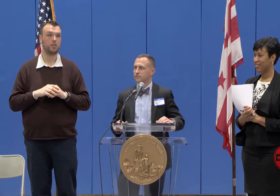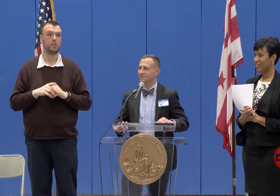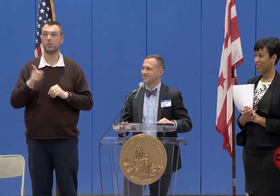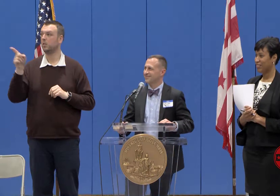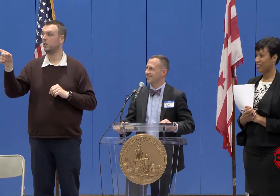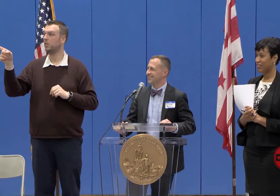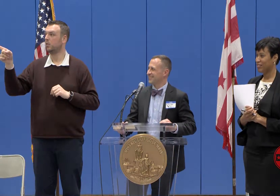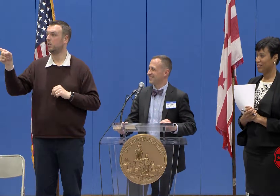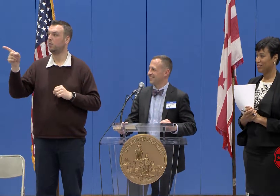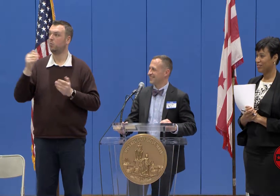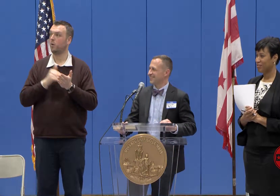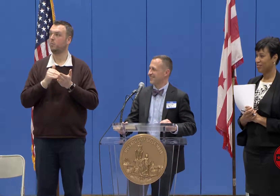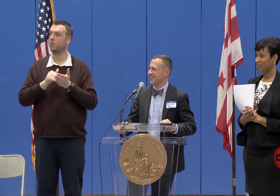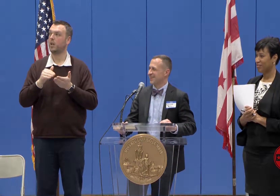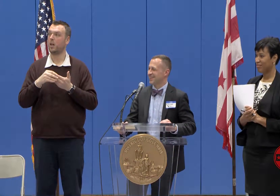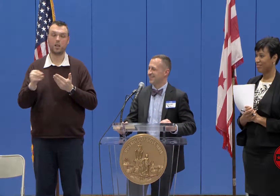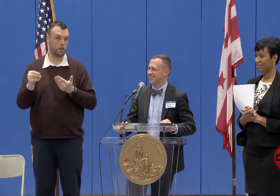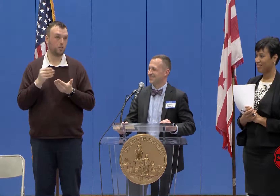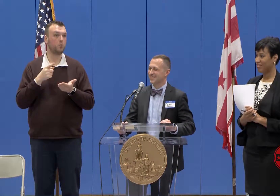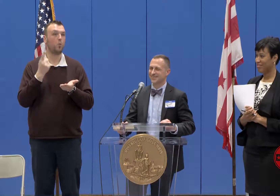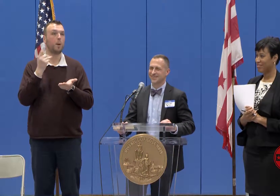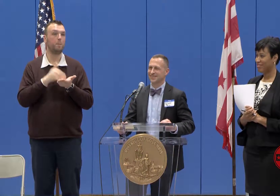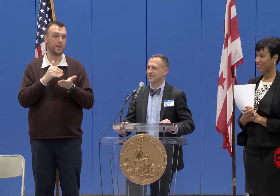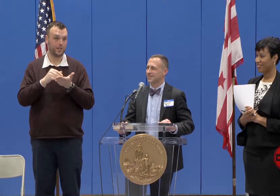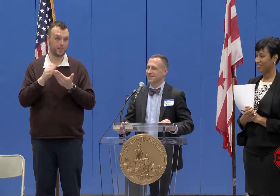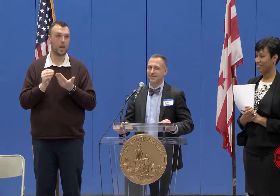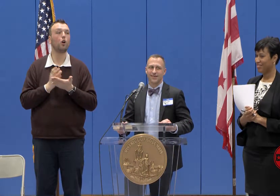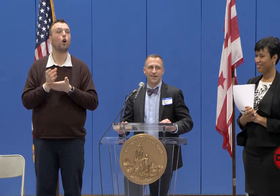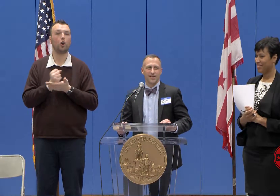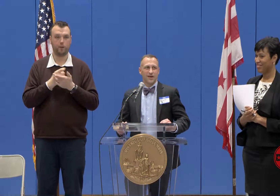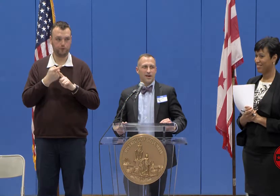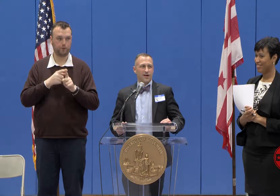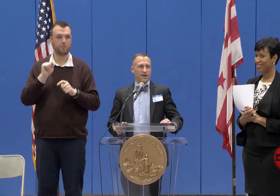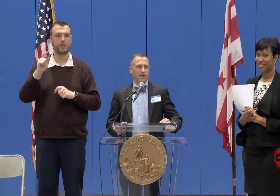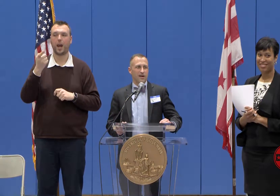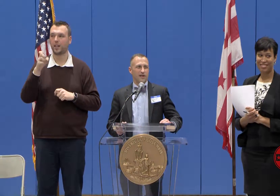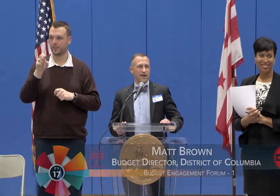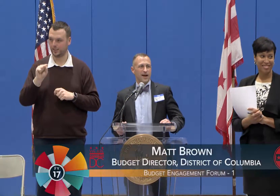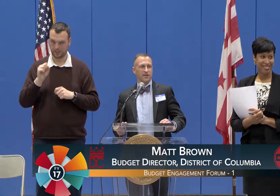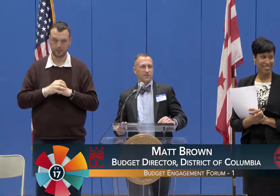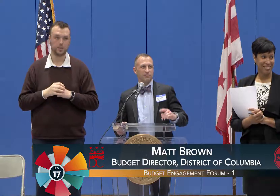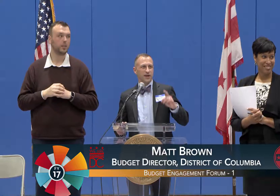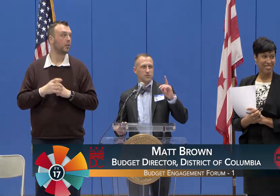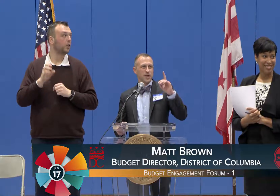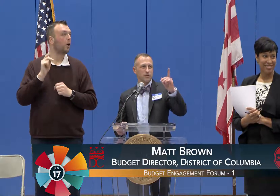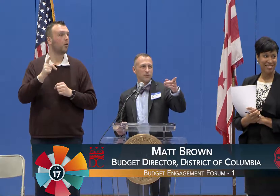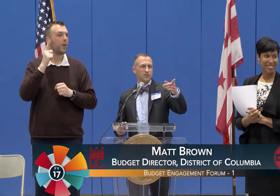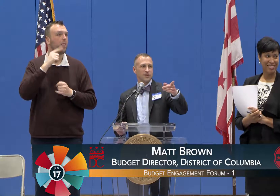ALL RIGHT. I THINK THE FINAL TABLE IS GOING